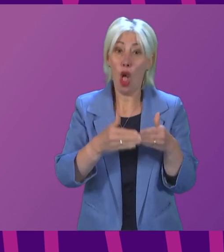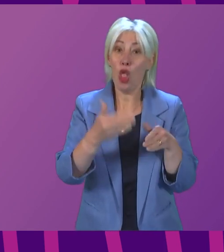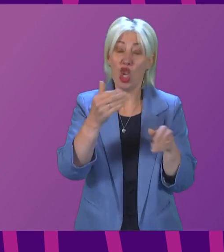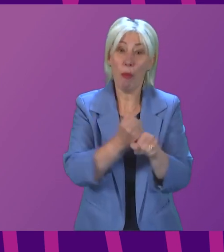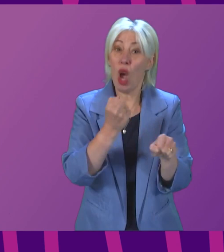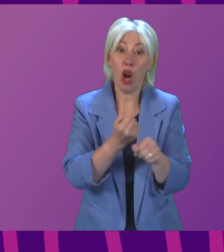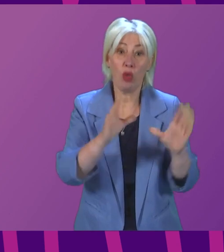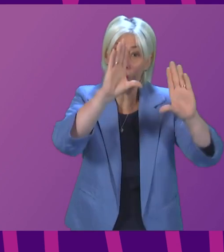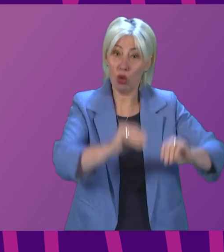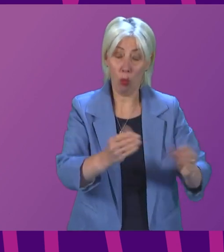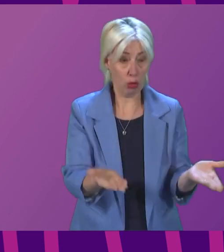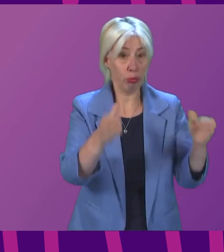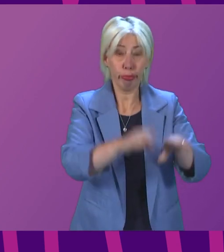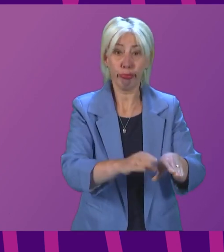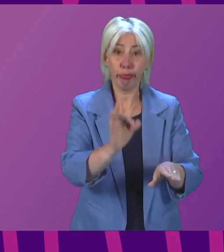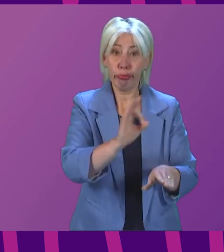no one would be employed in that shipyard.